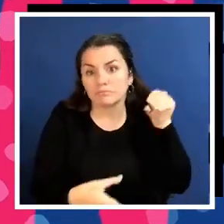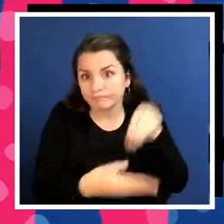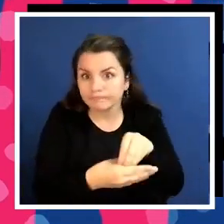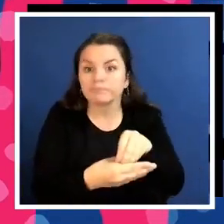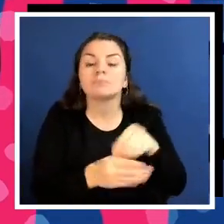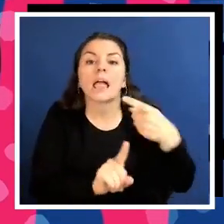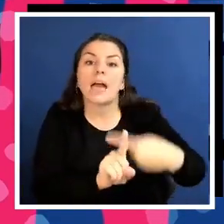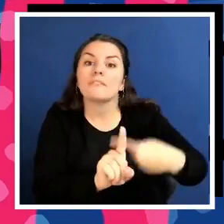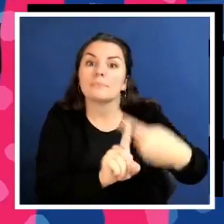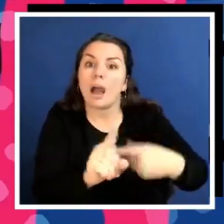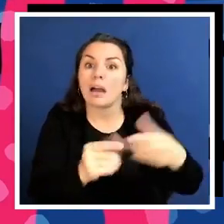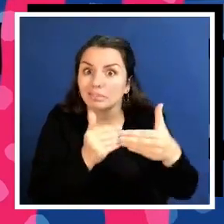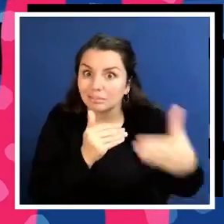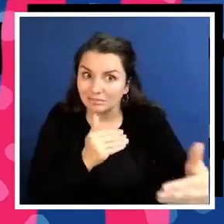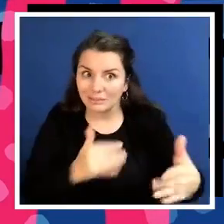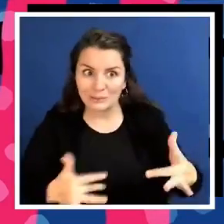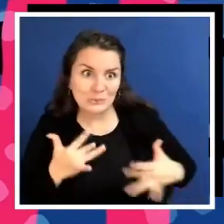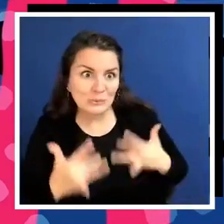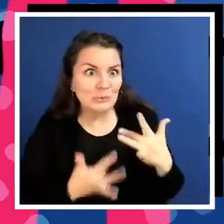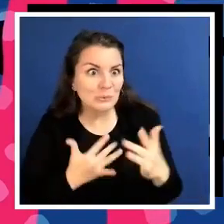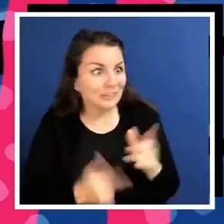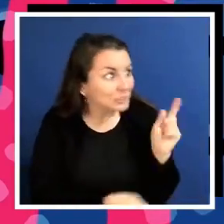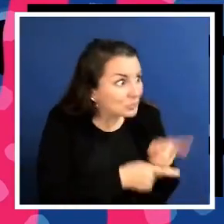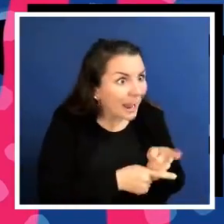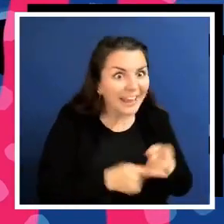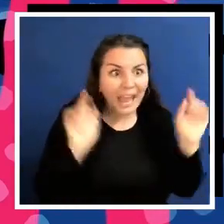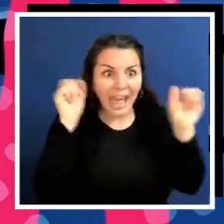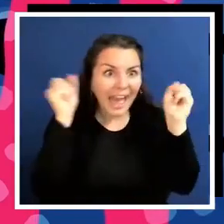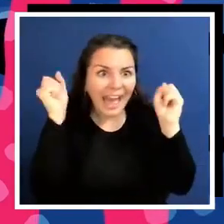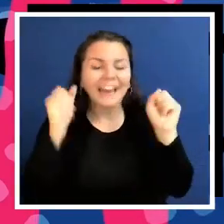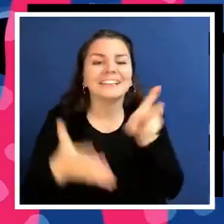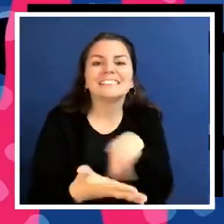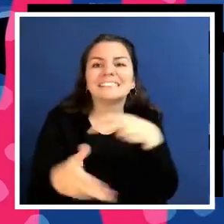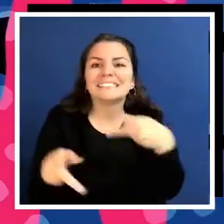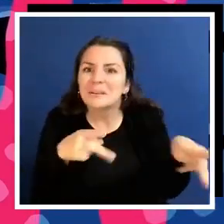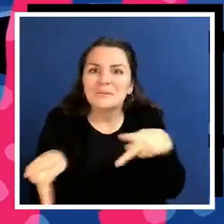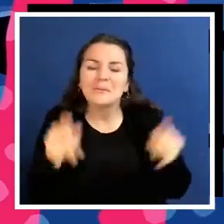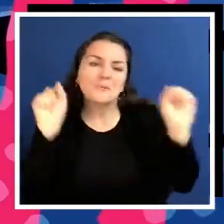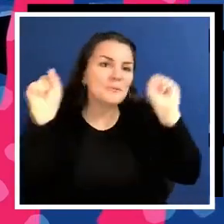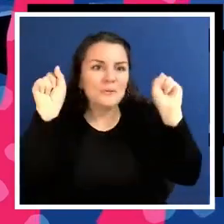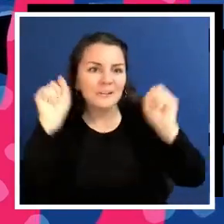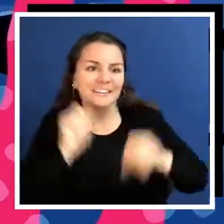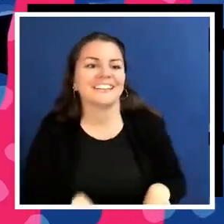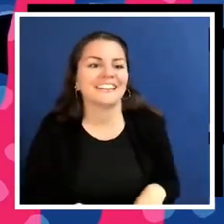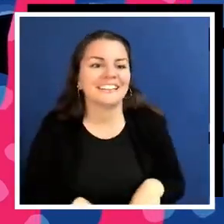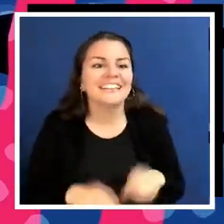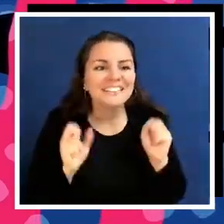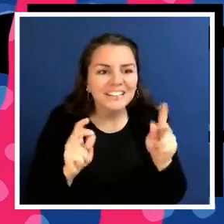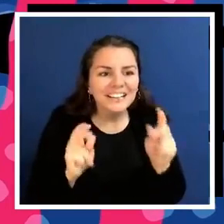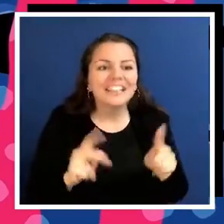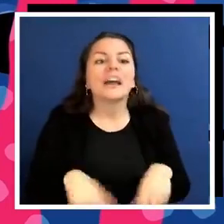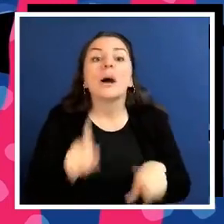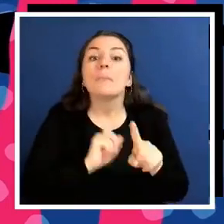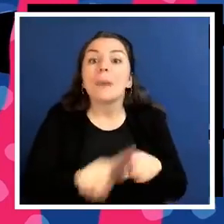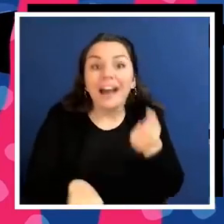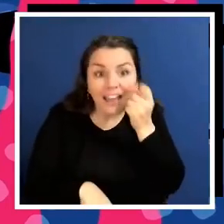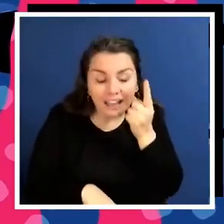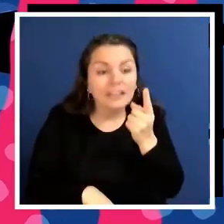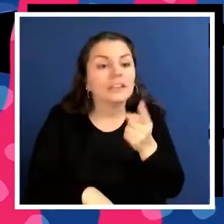YOU CAN EXPECT ON JULY 15 $250 PER CHILD IN YOUR BANK ACCOUNT